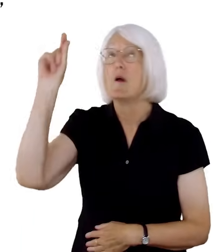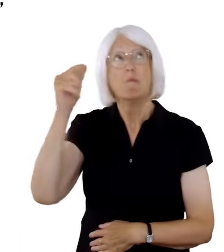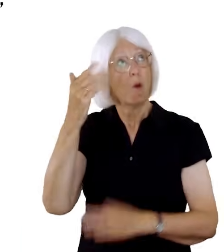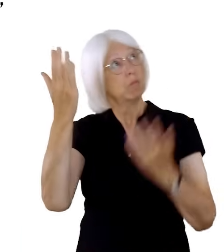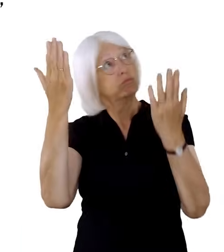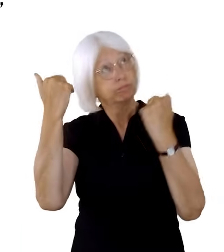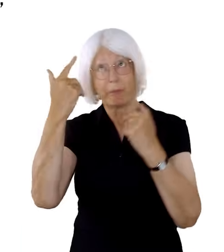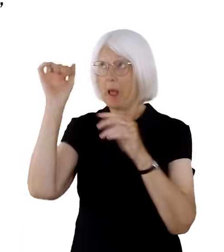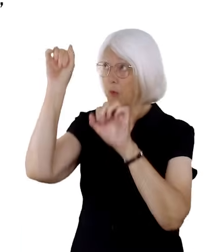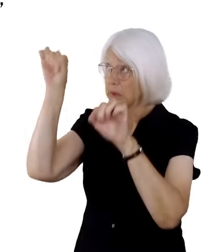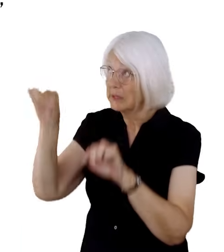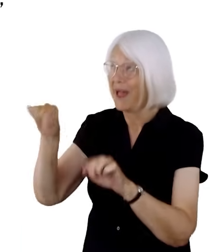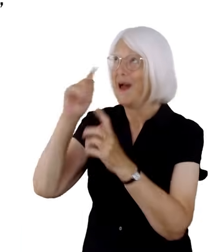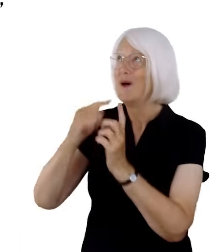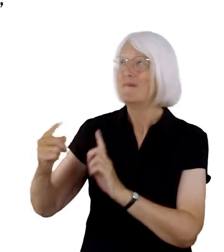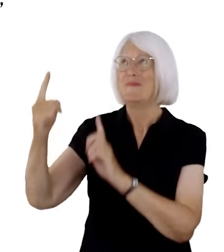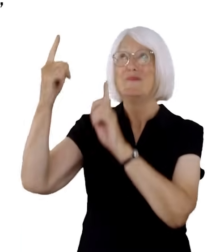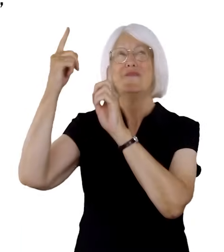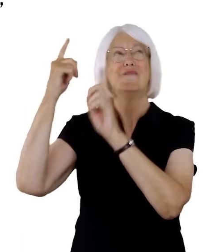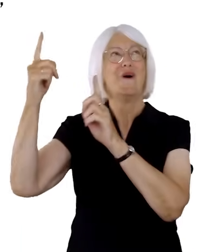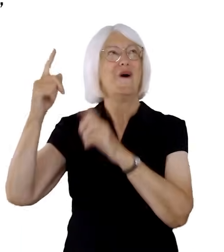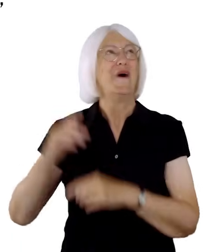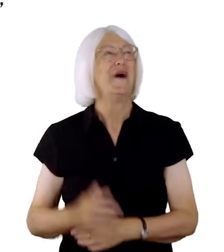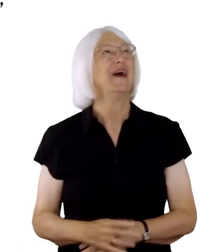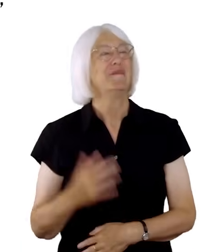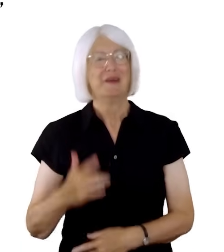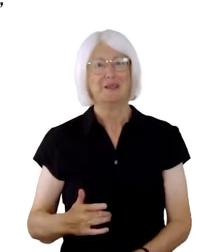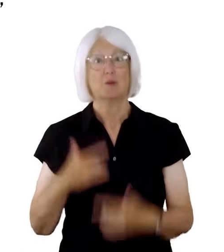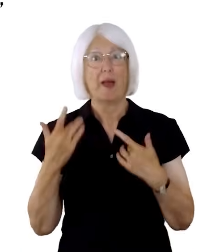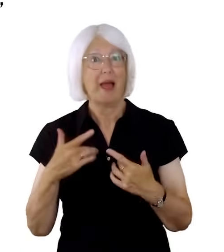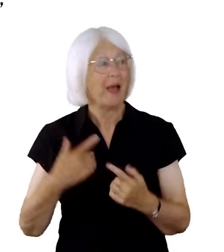Sun and moon, bow down before him